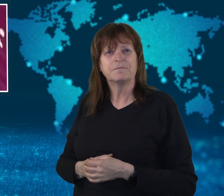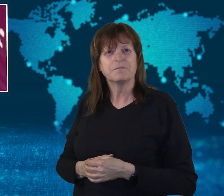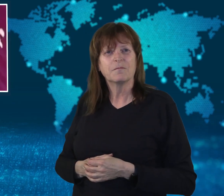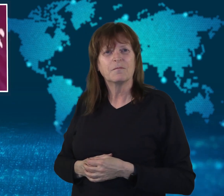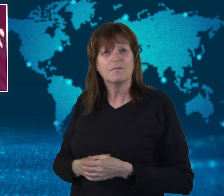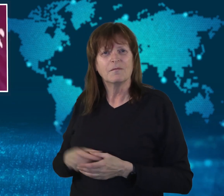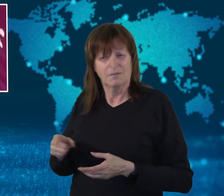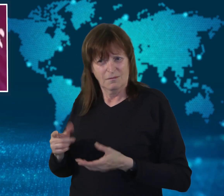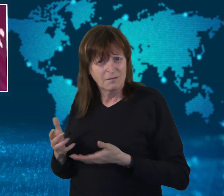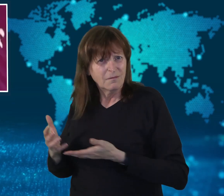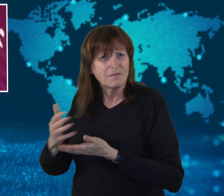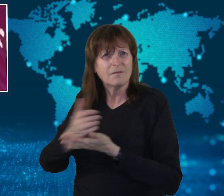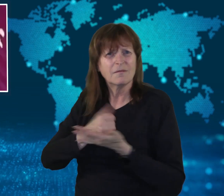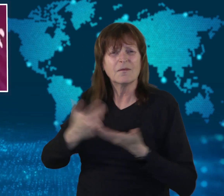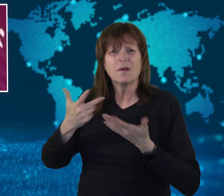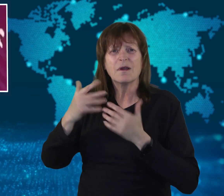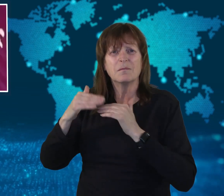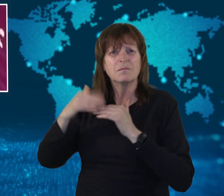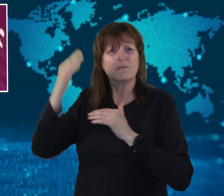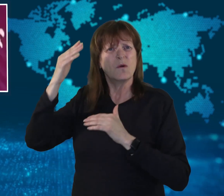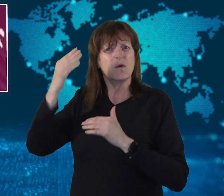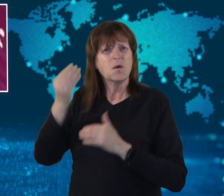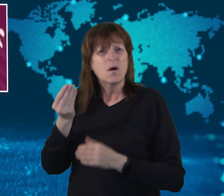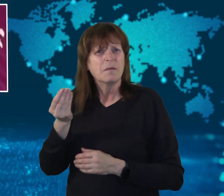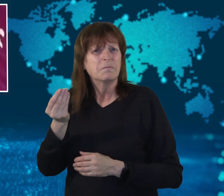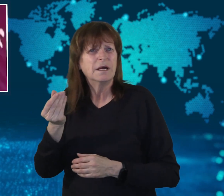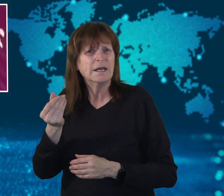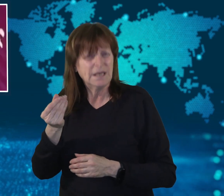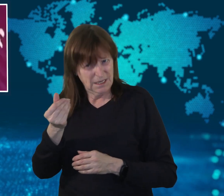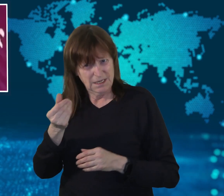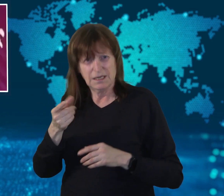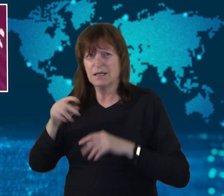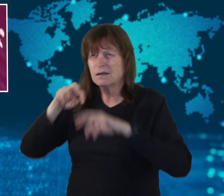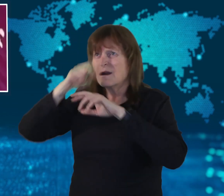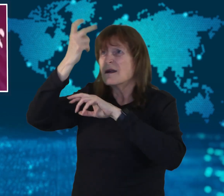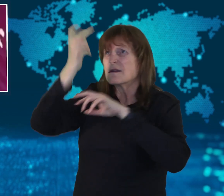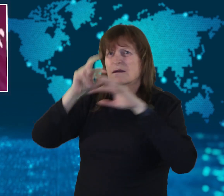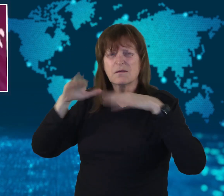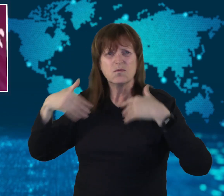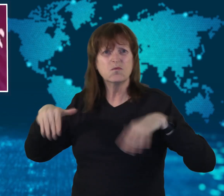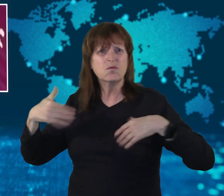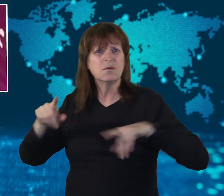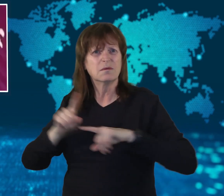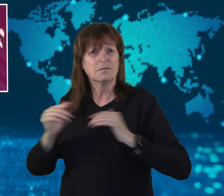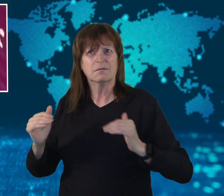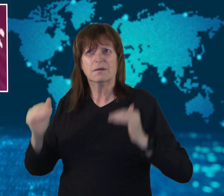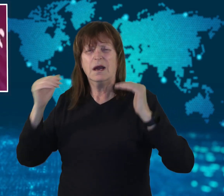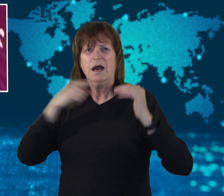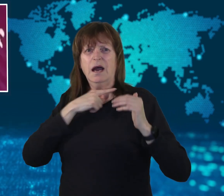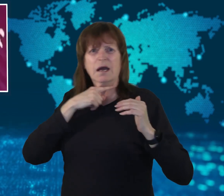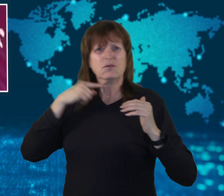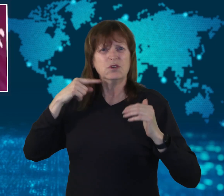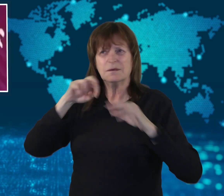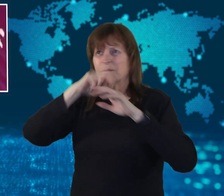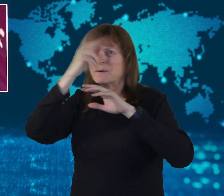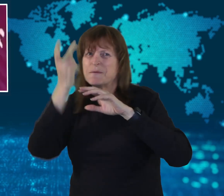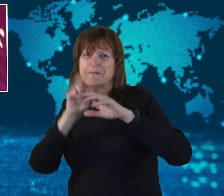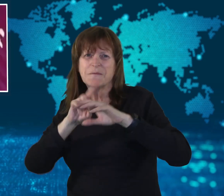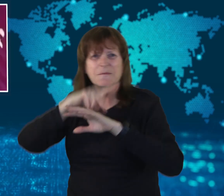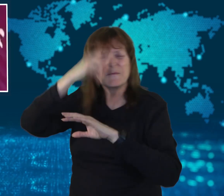However, Sun's husband missed her when he reached to catch her,